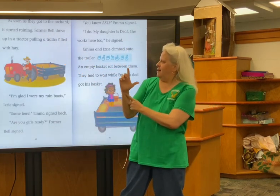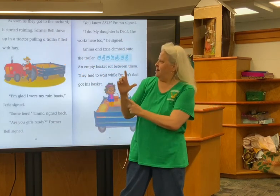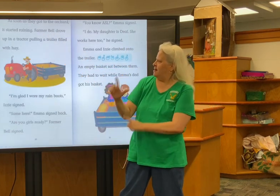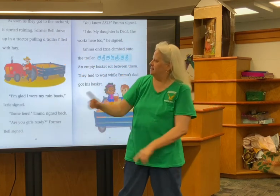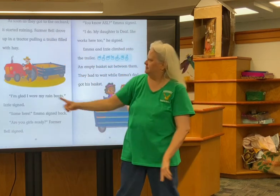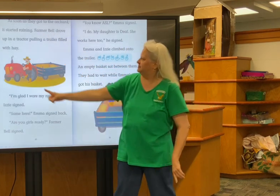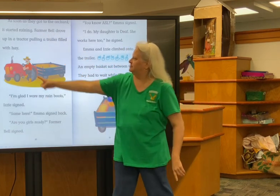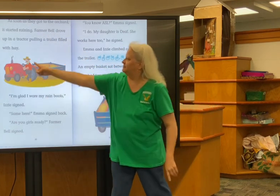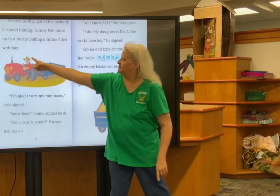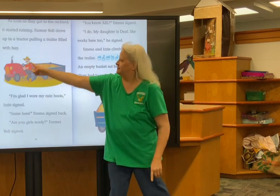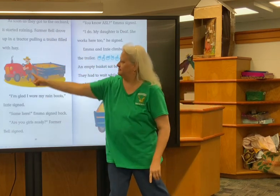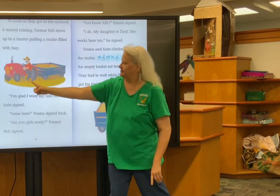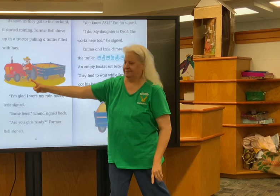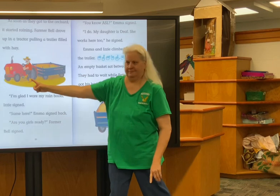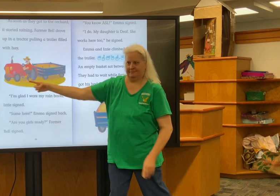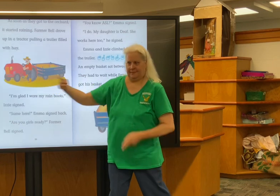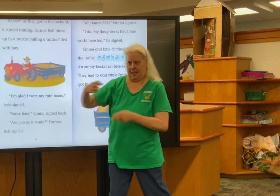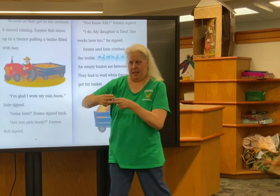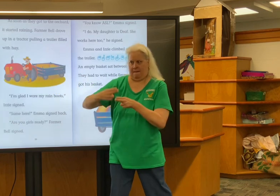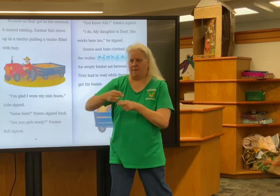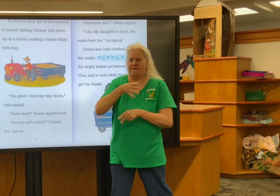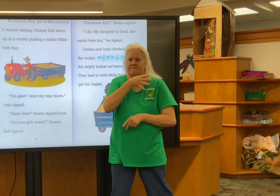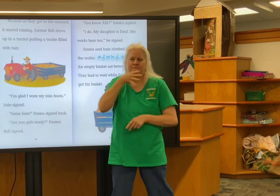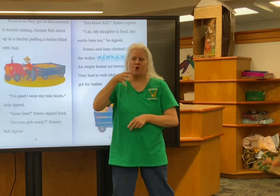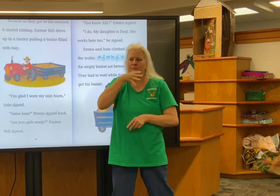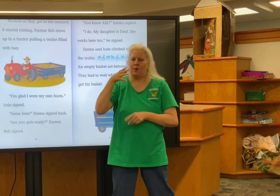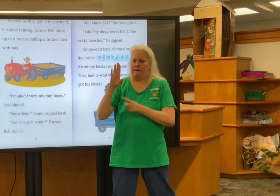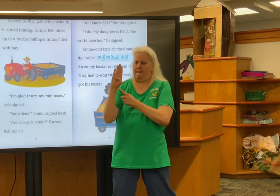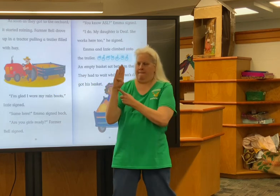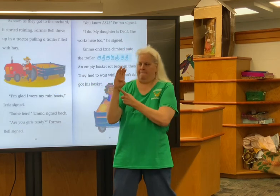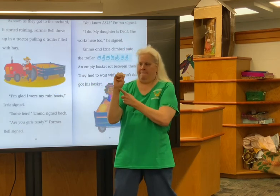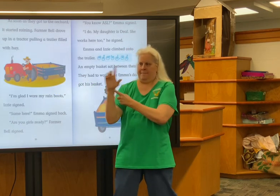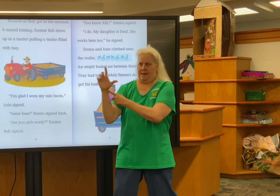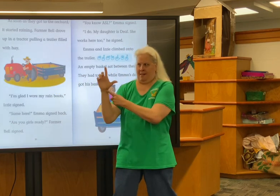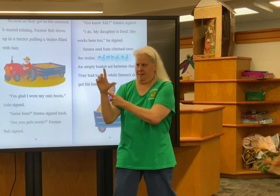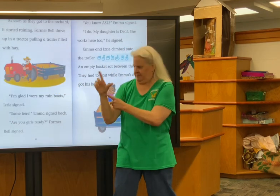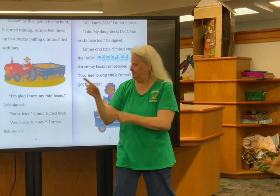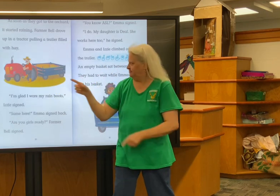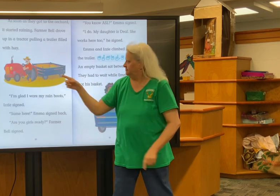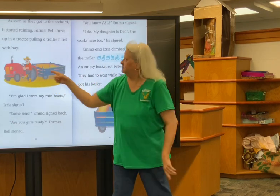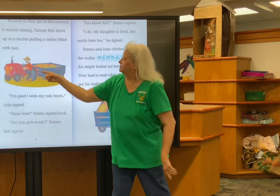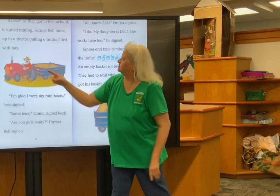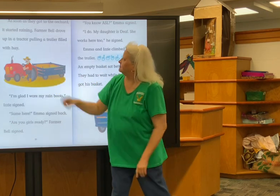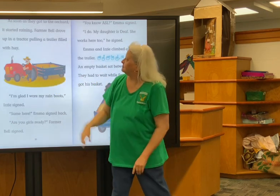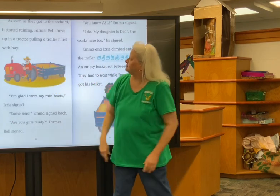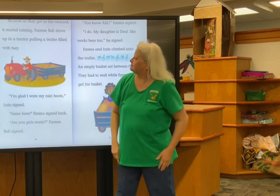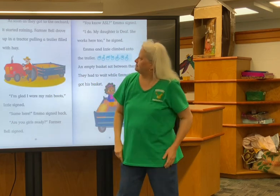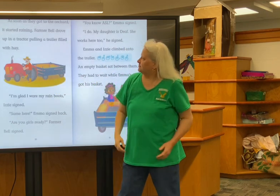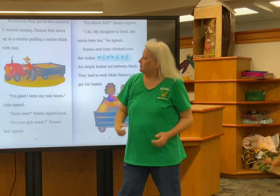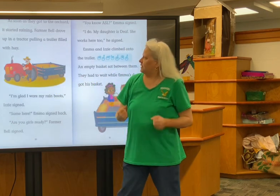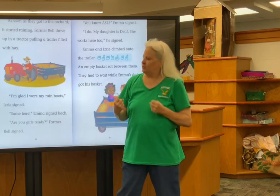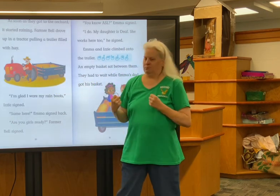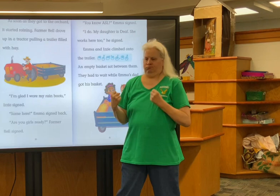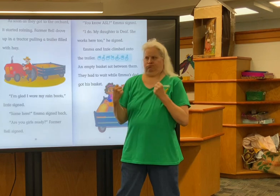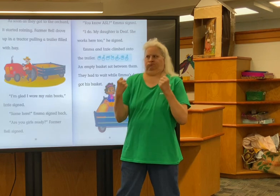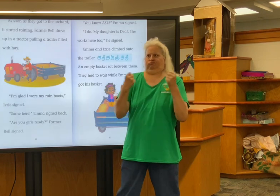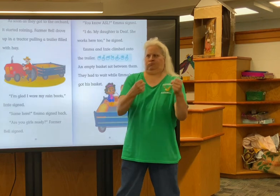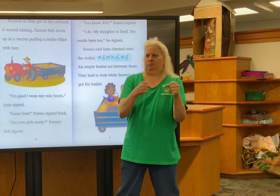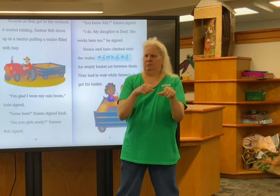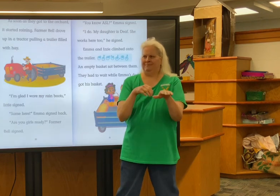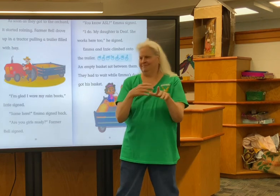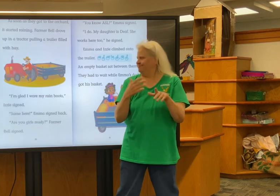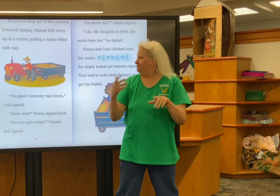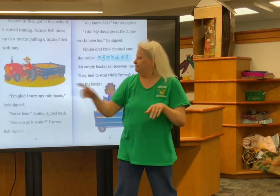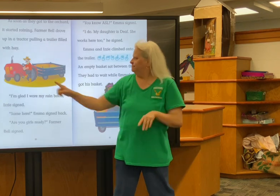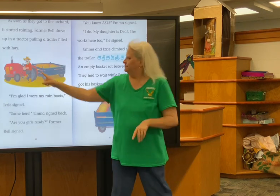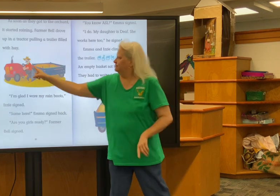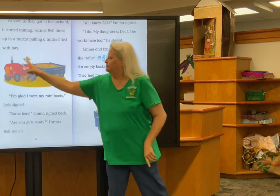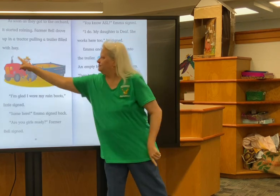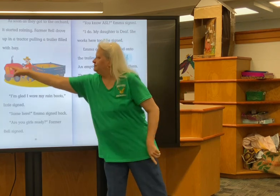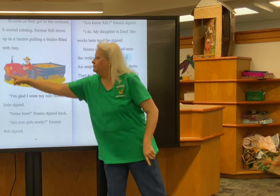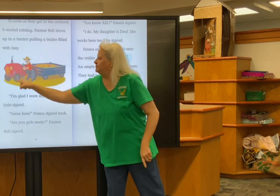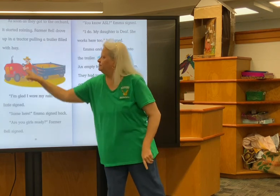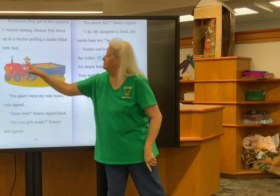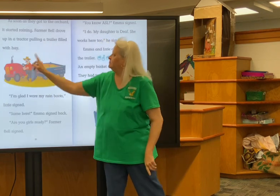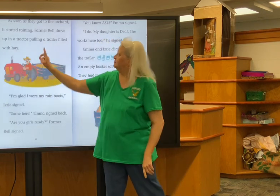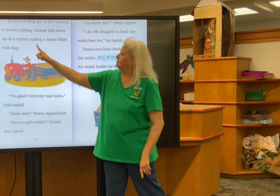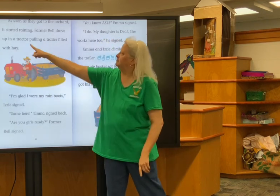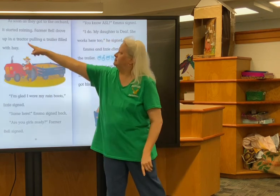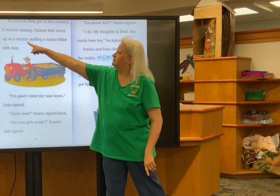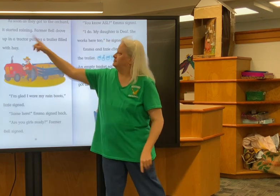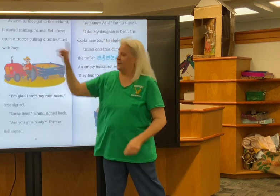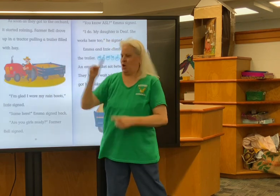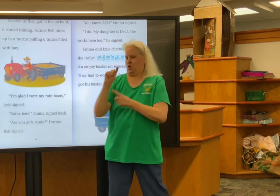Farmer Bell drove up in a tractor, see in the picture there,